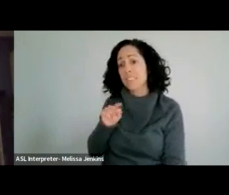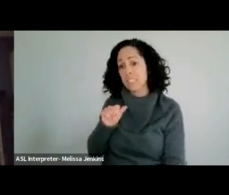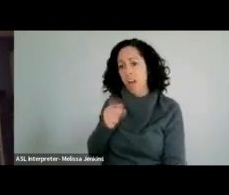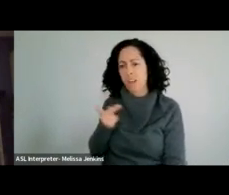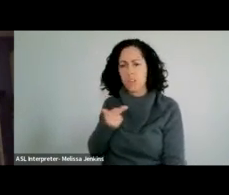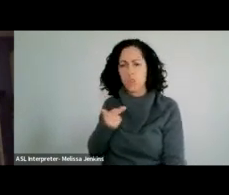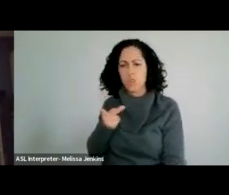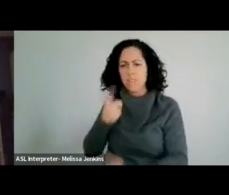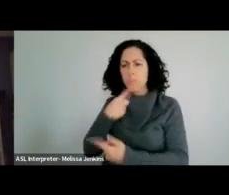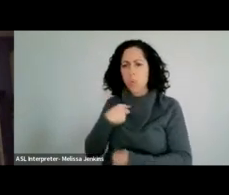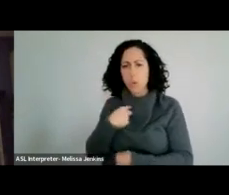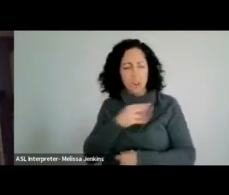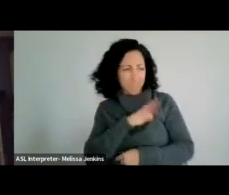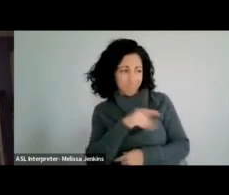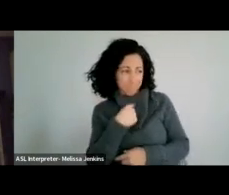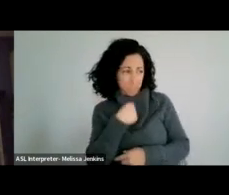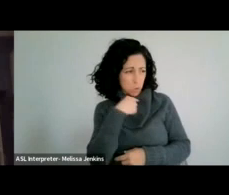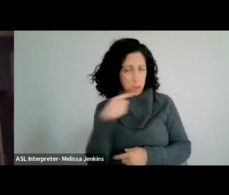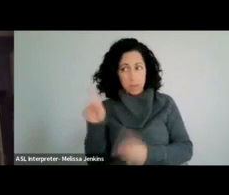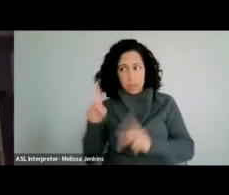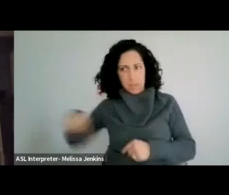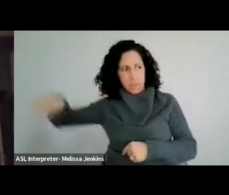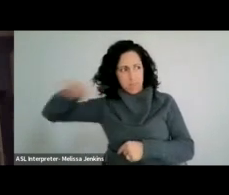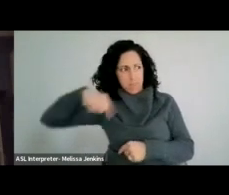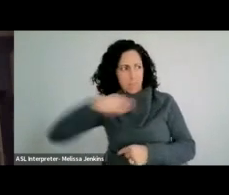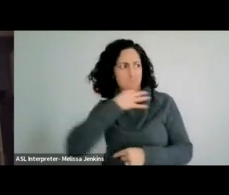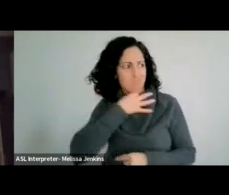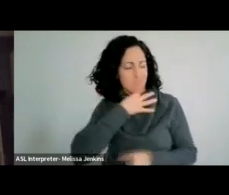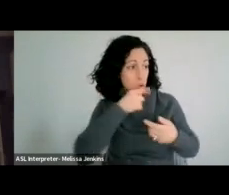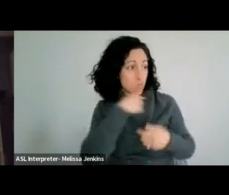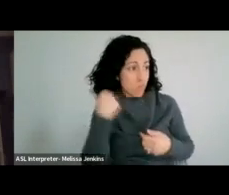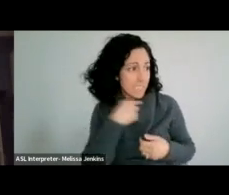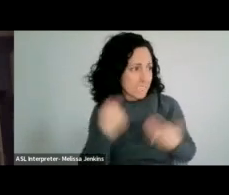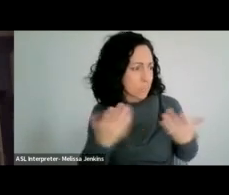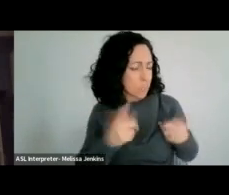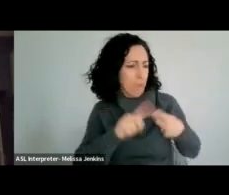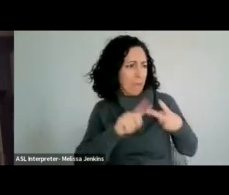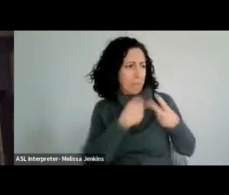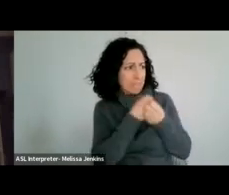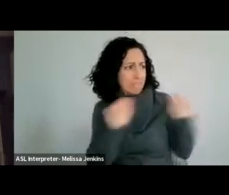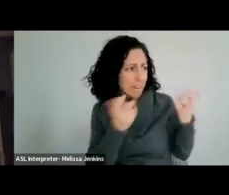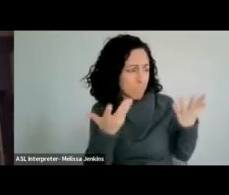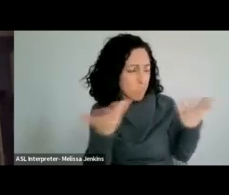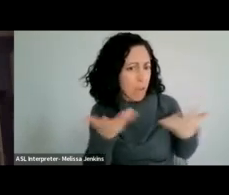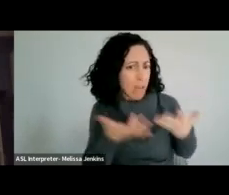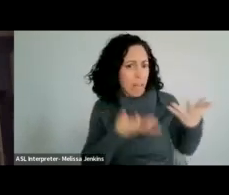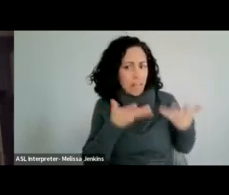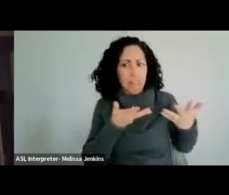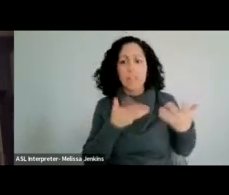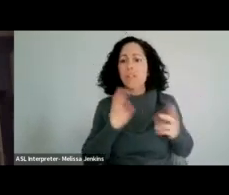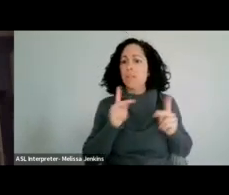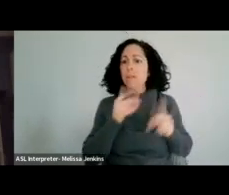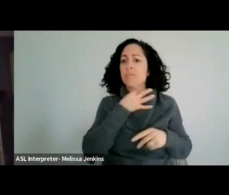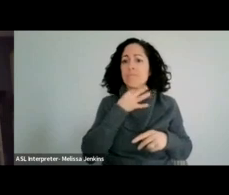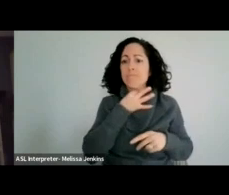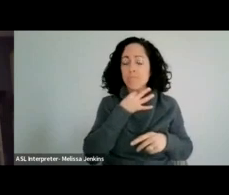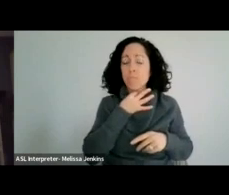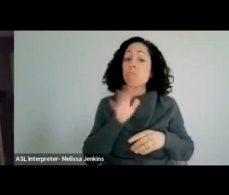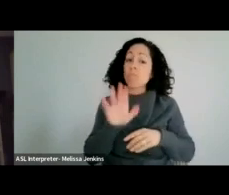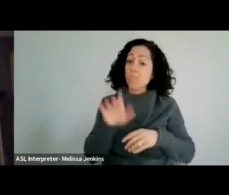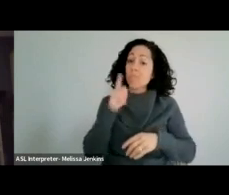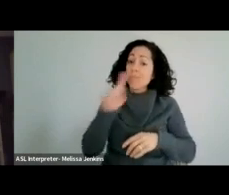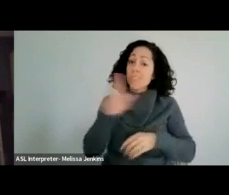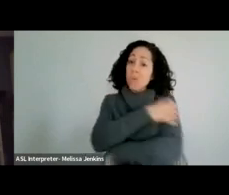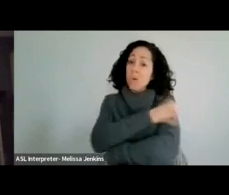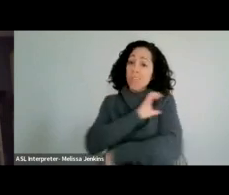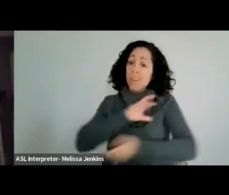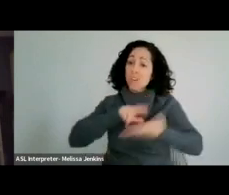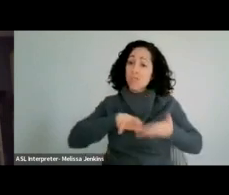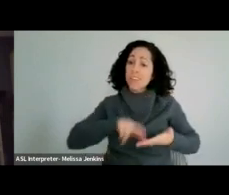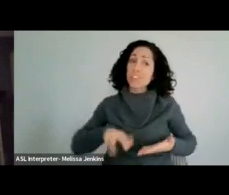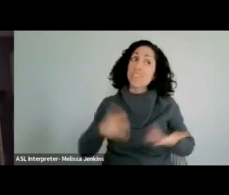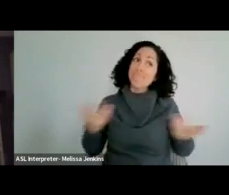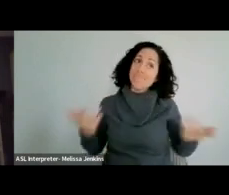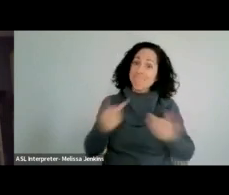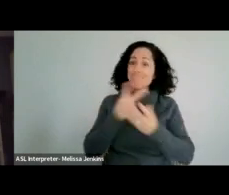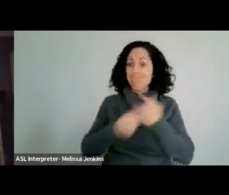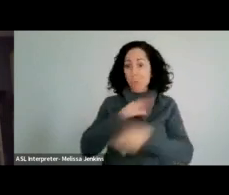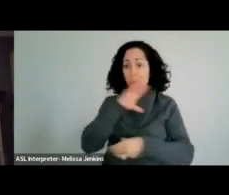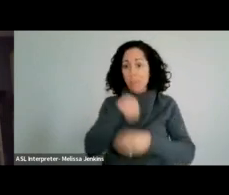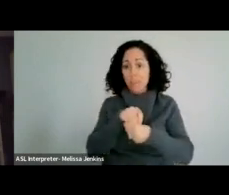This is a critical part of clinical research. It's worth noting there is always a risk with conducting these kind of studies.